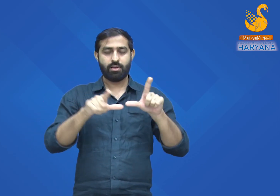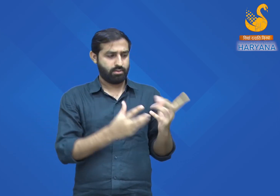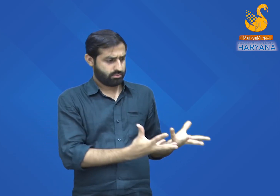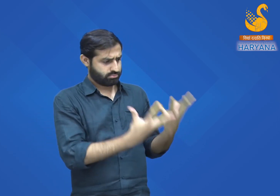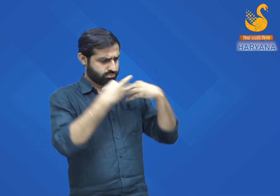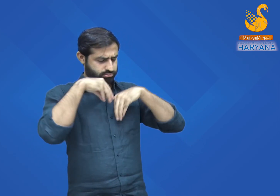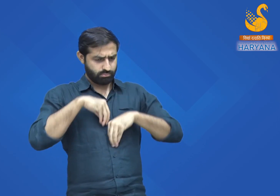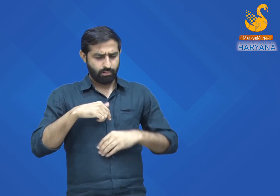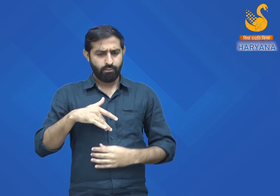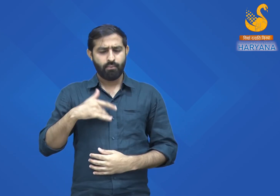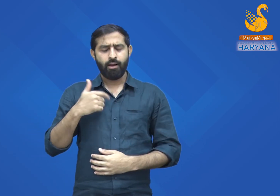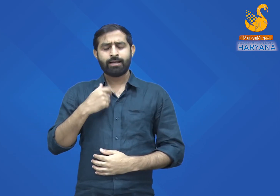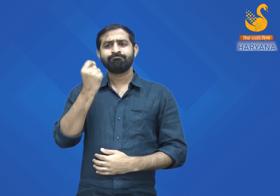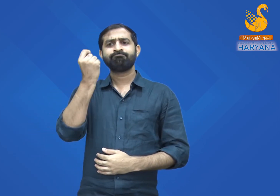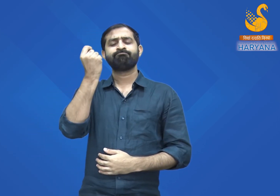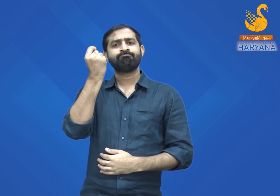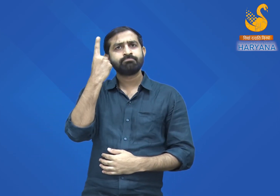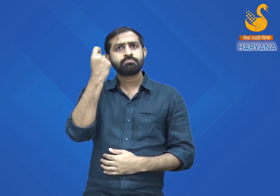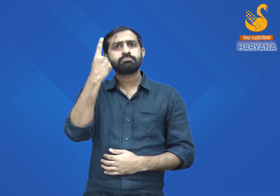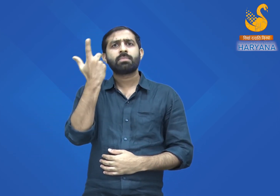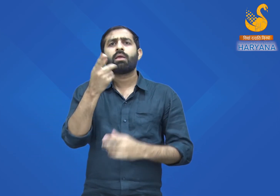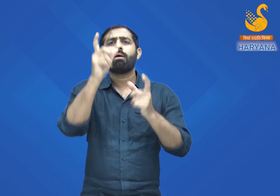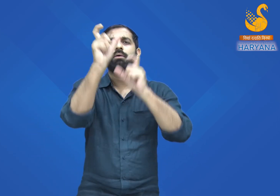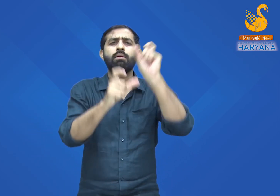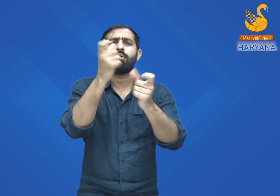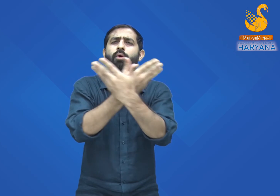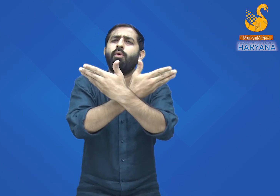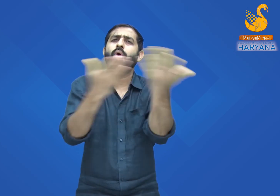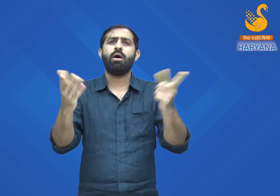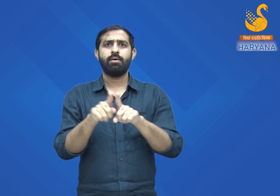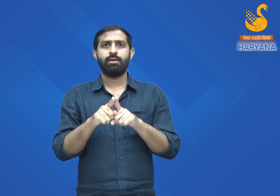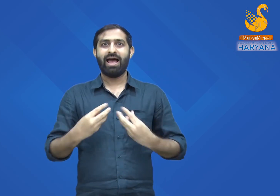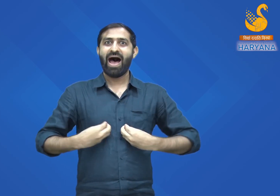Language also gives us an understanding of the human nature,